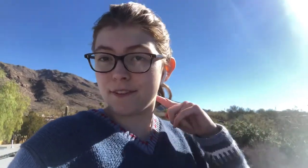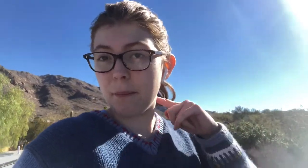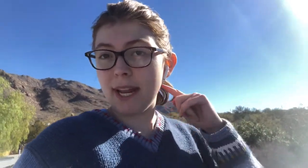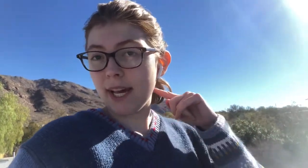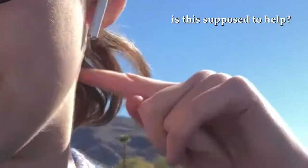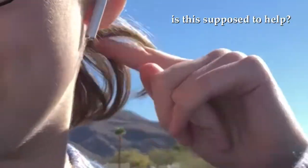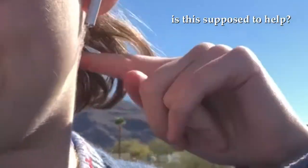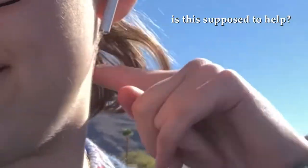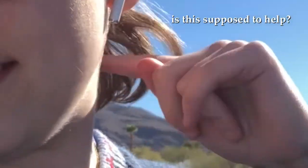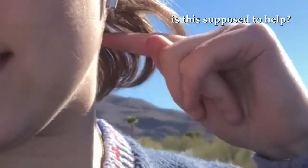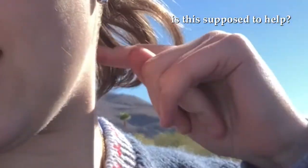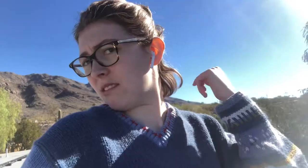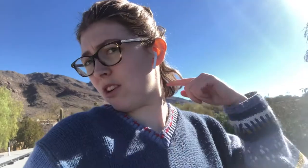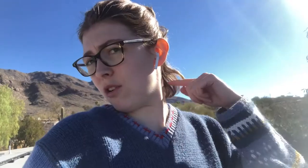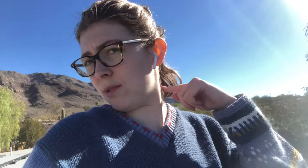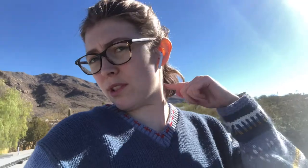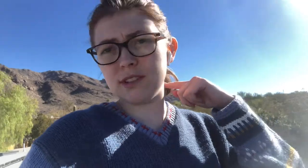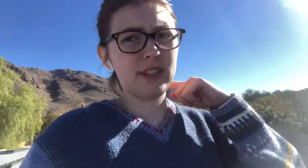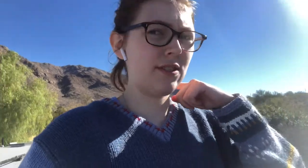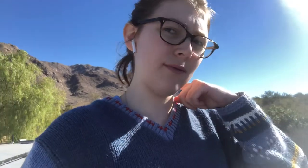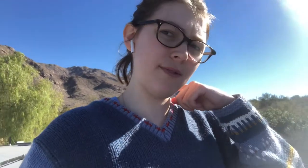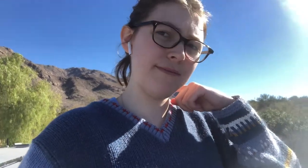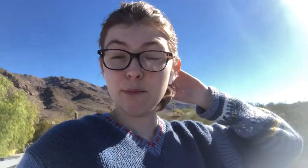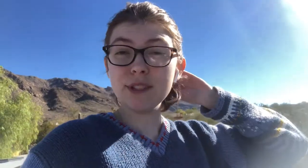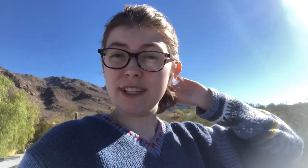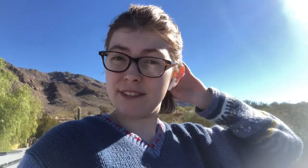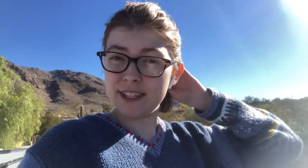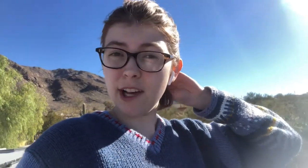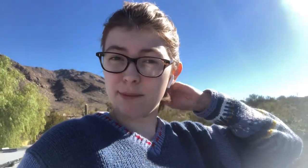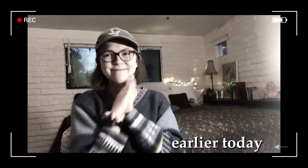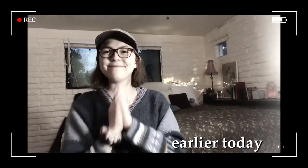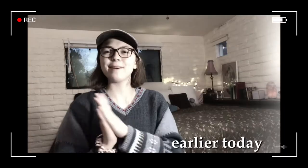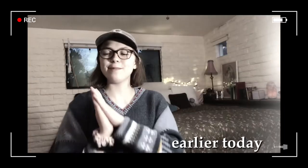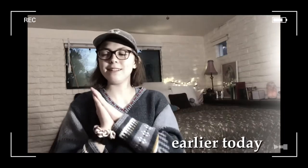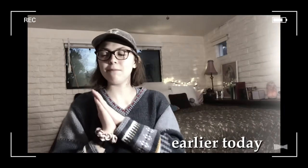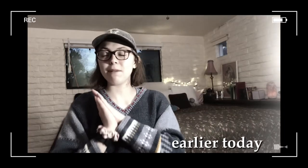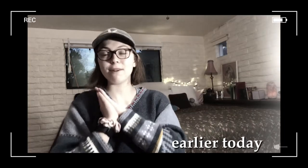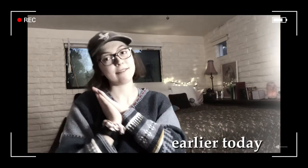my neck this guy always causing issues we'll see if this helps hopefully my breakfast helps